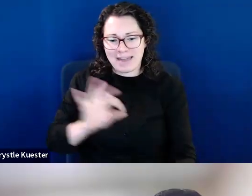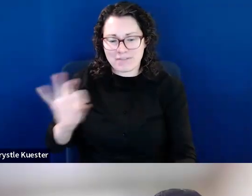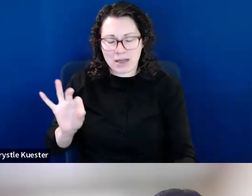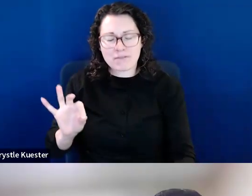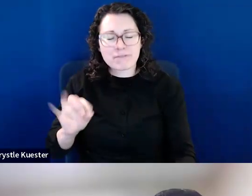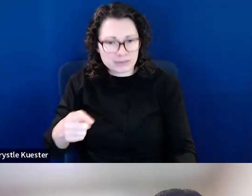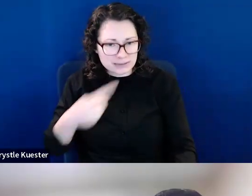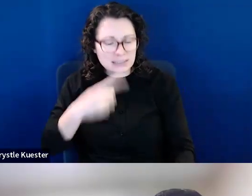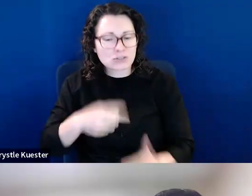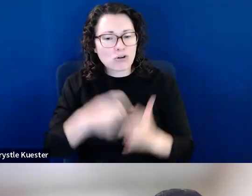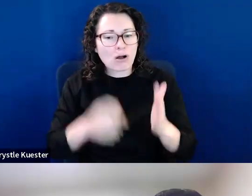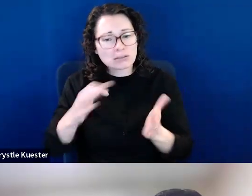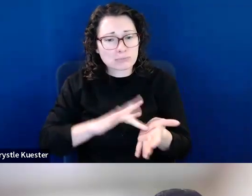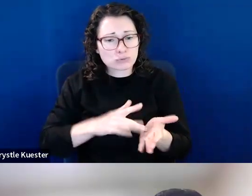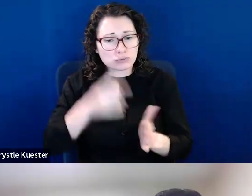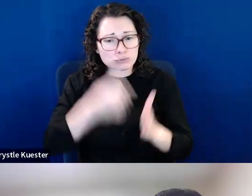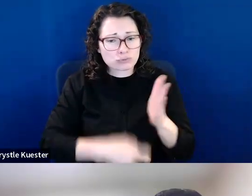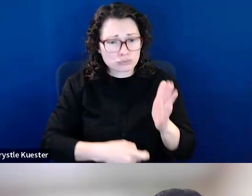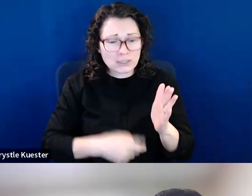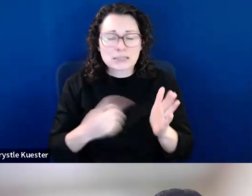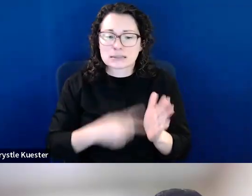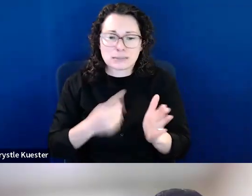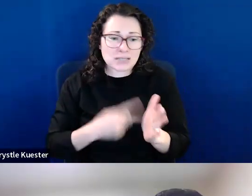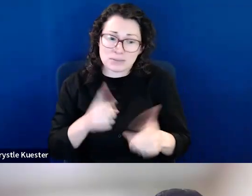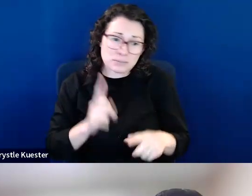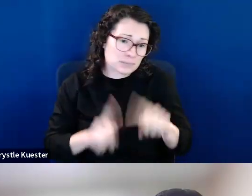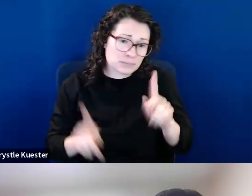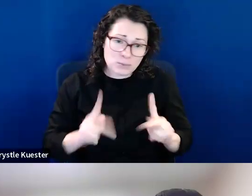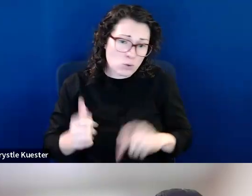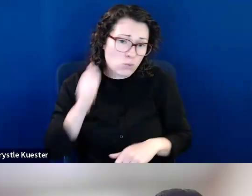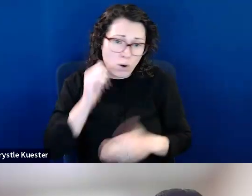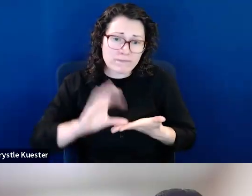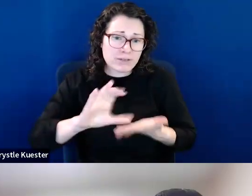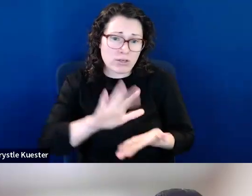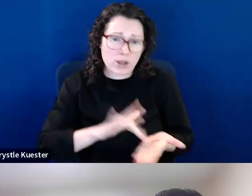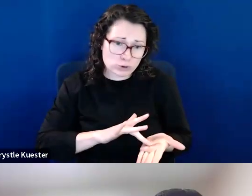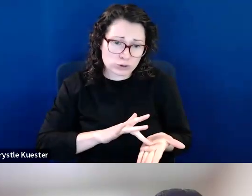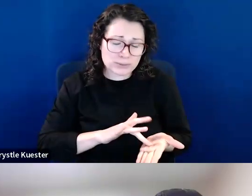cost of prescription drugs prevents some people from filling prescriptions. About four in 10 US